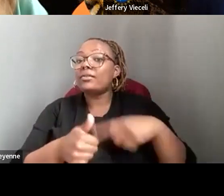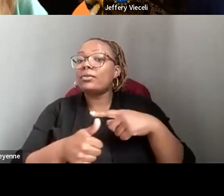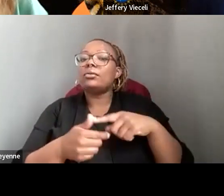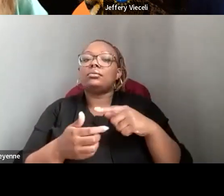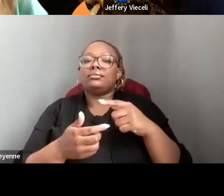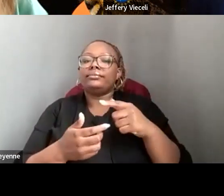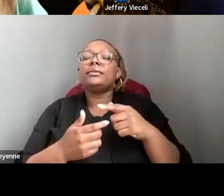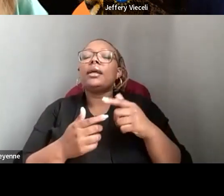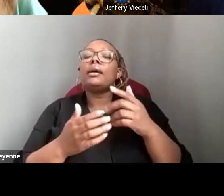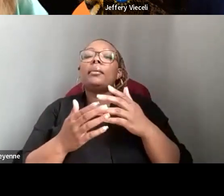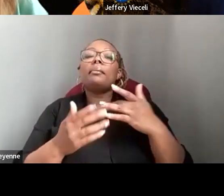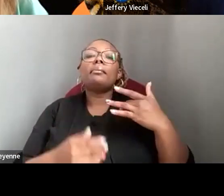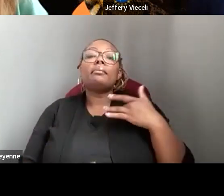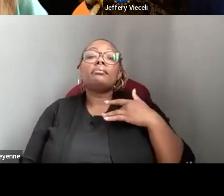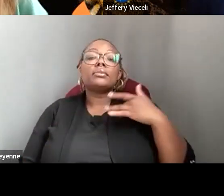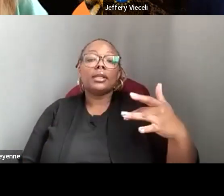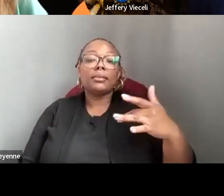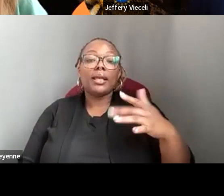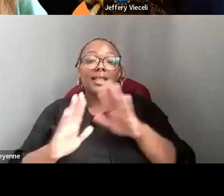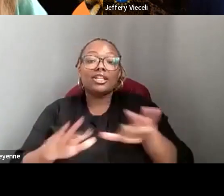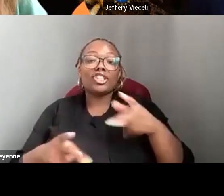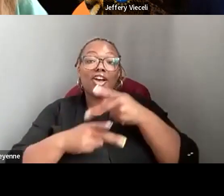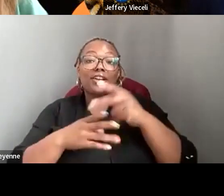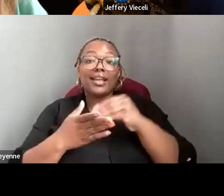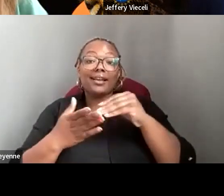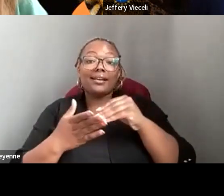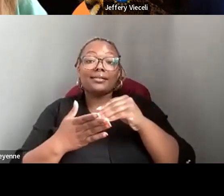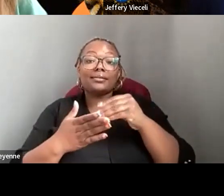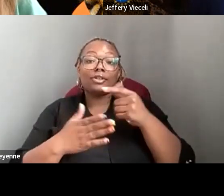But generally, childcare expenses are limited to a --